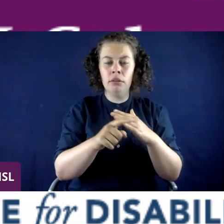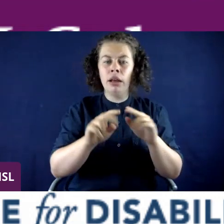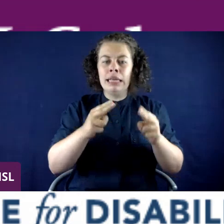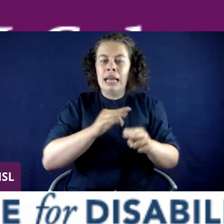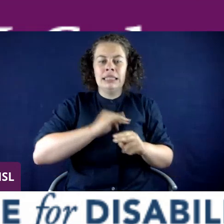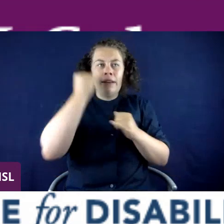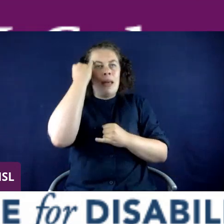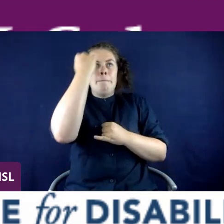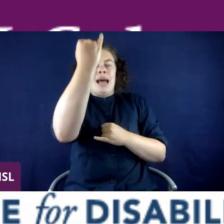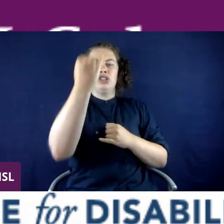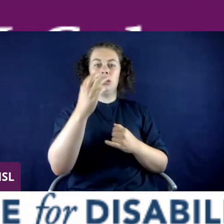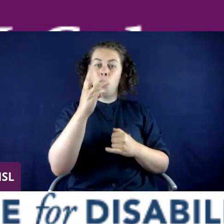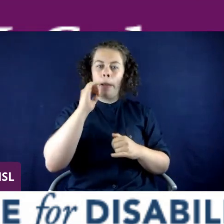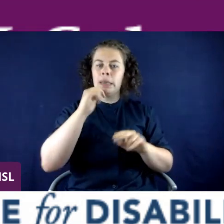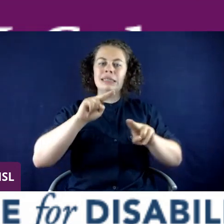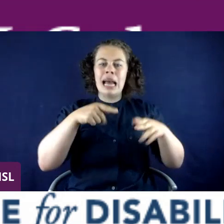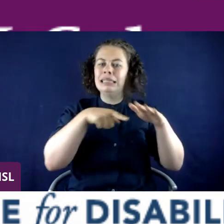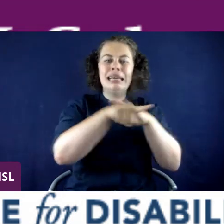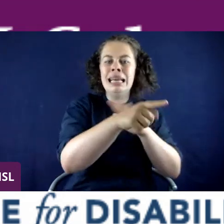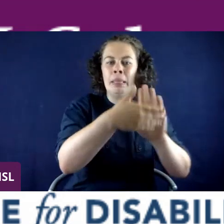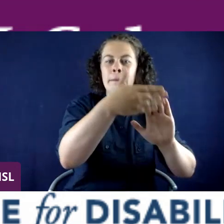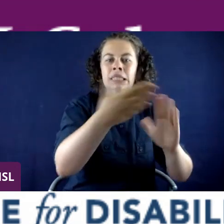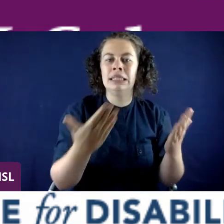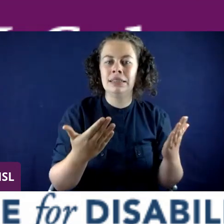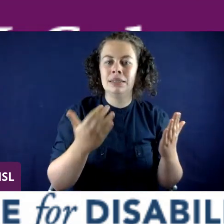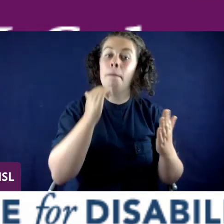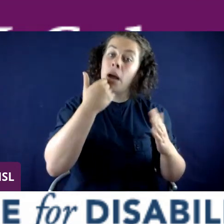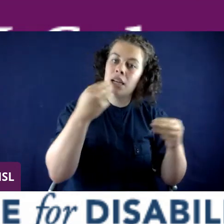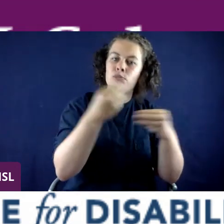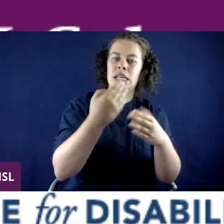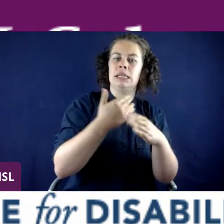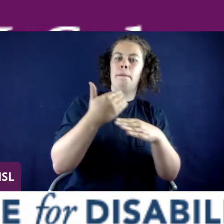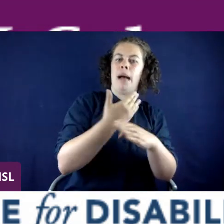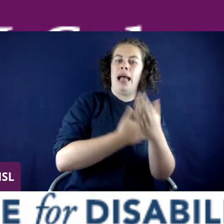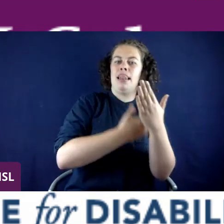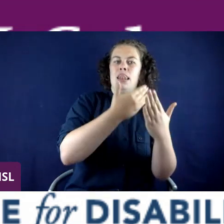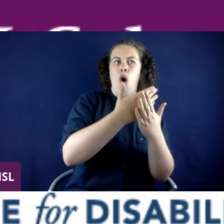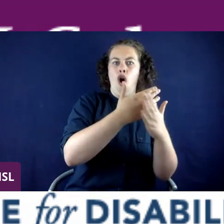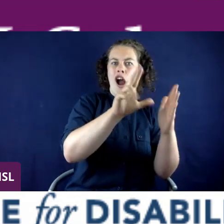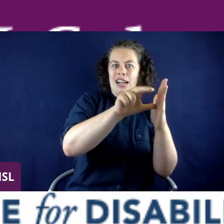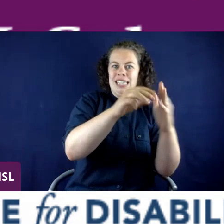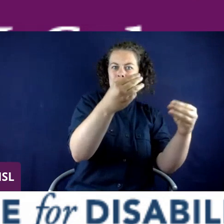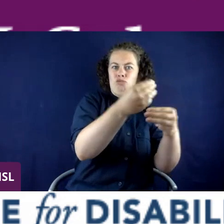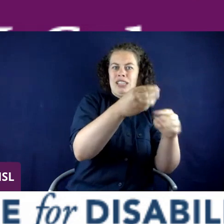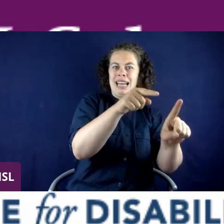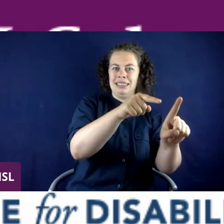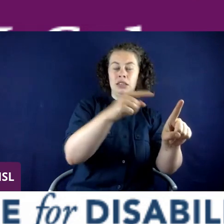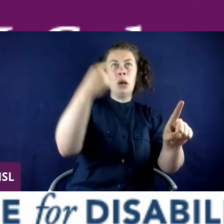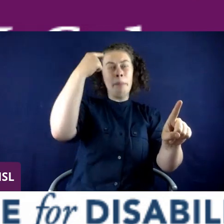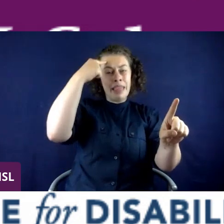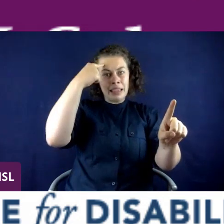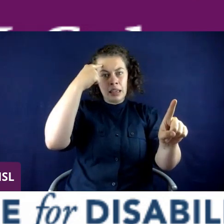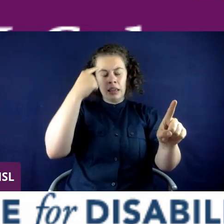If you cannot see it, you cannot be Ed. We are so behind , we are thinking about access